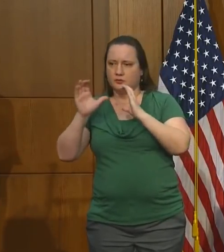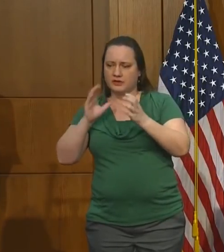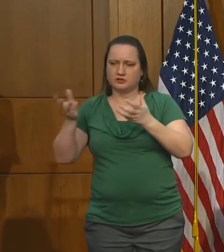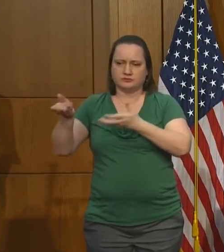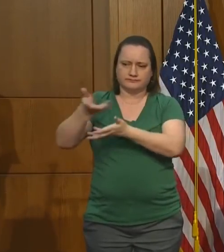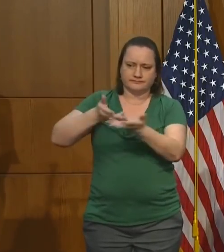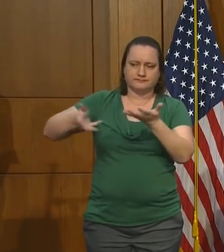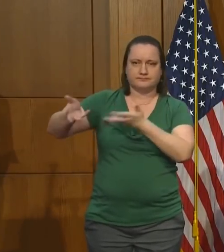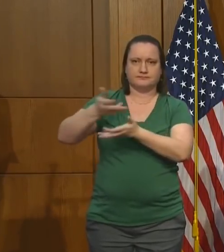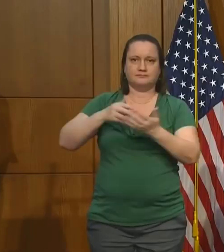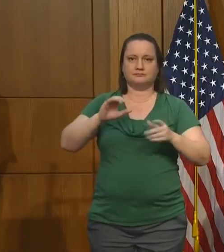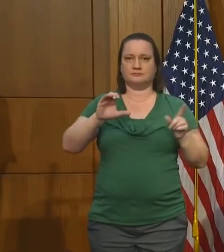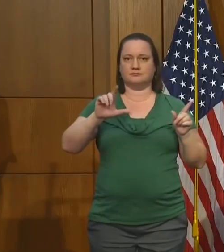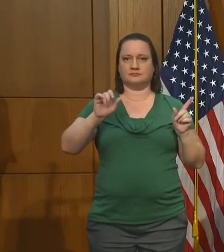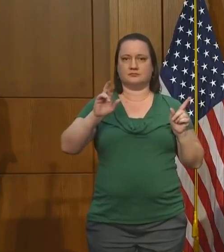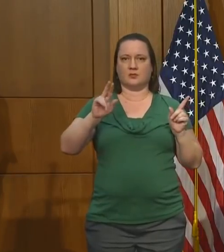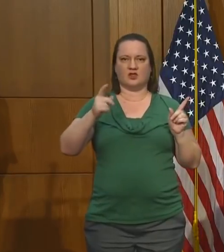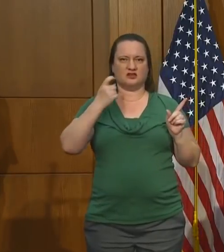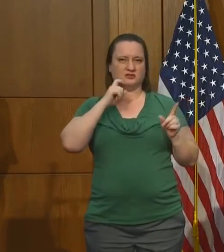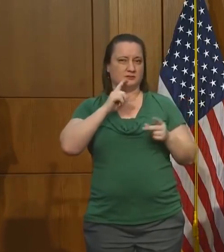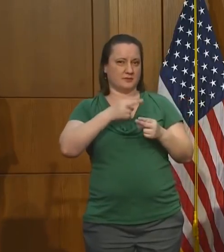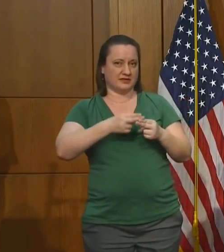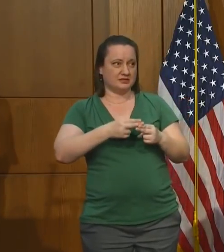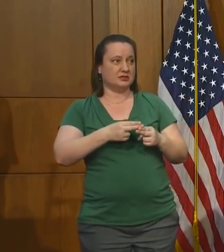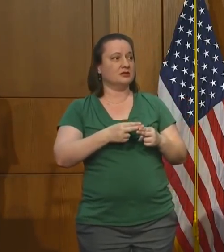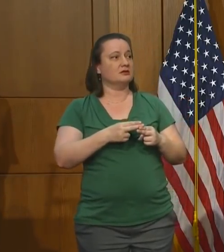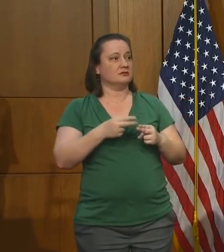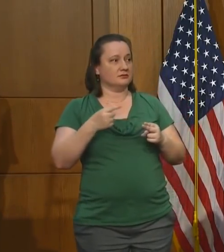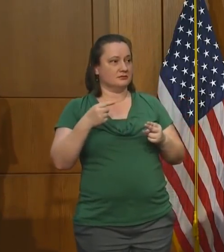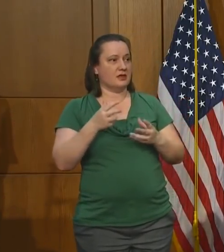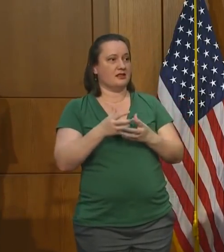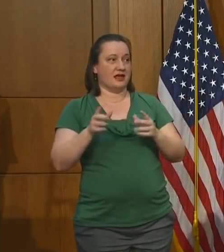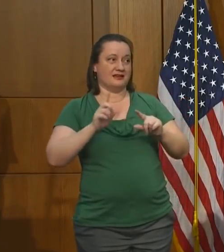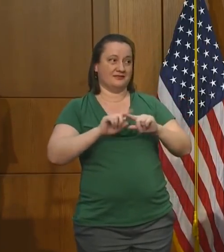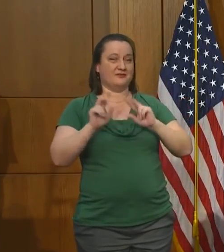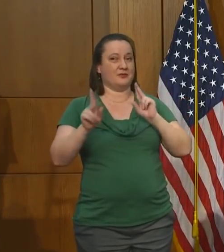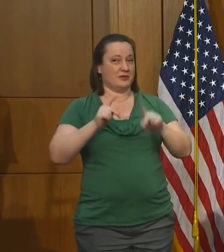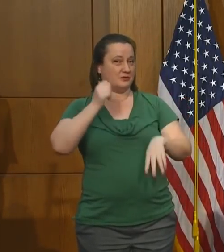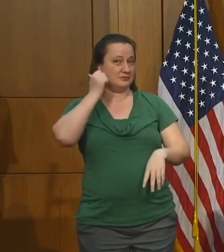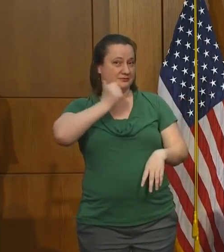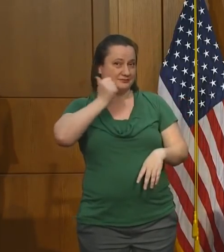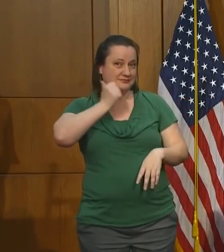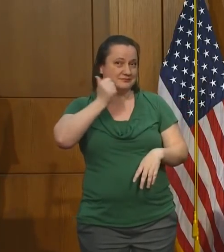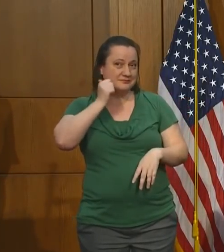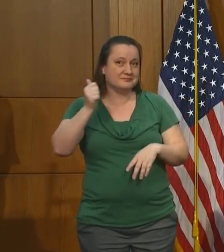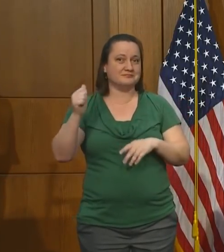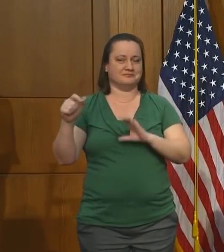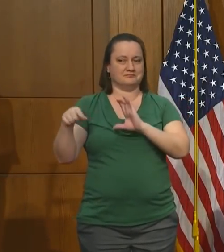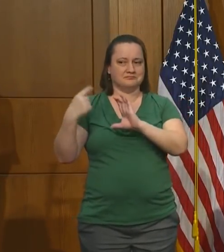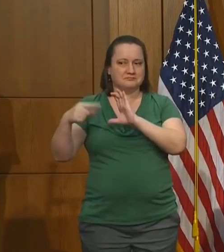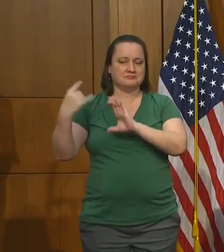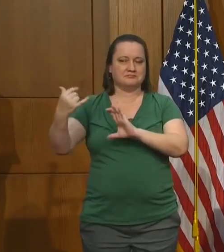JUST AS YOU MIGHT IMAGINE PUT A TREMENDOUS AMOUNT OF WORK IN THIS THERE'S BEEN A TREMENDOUS AMOUNT OF COMMUNICATION- S. AS